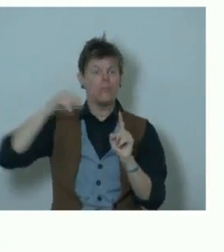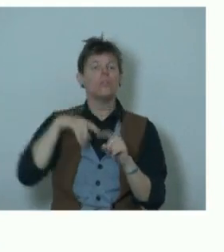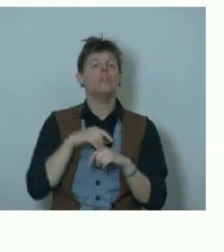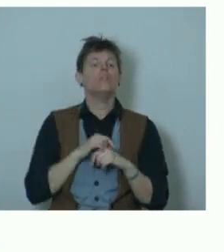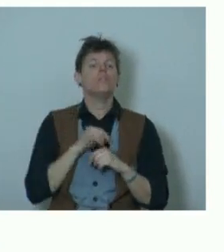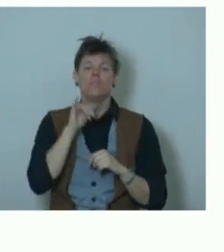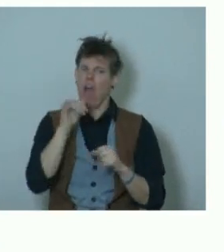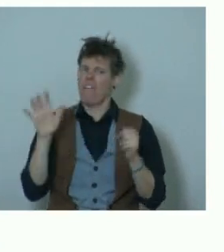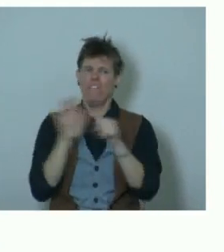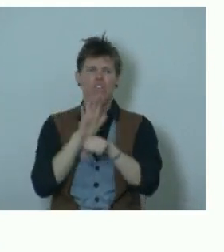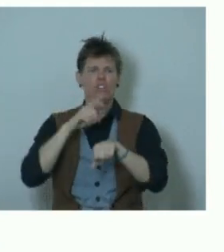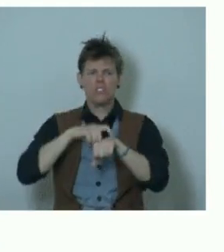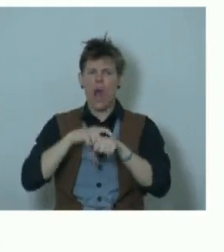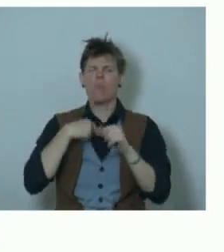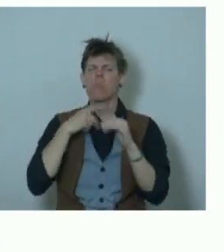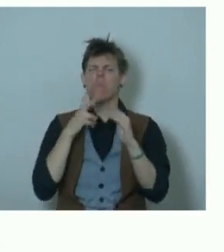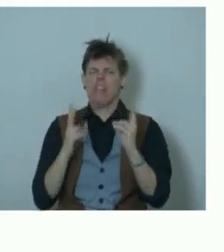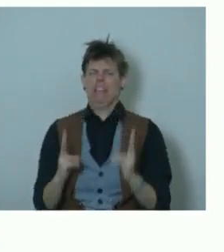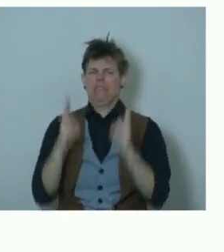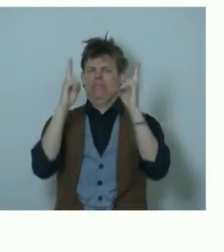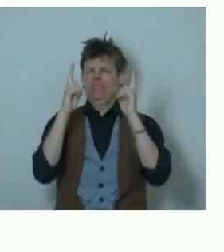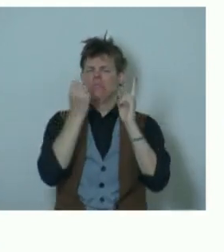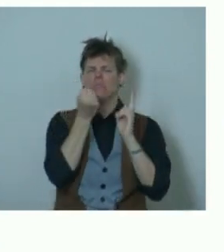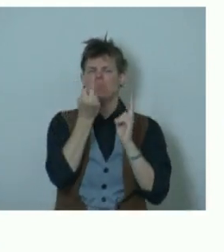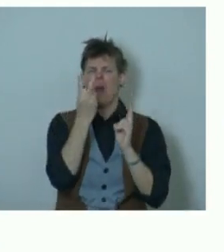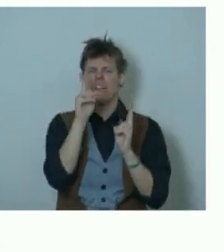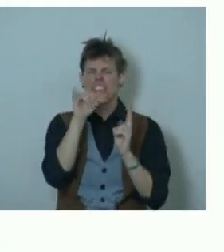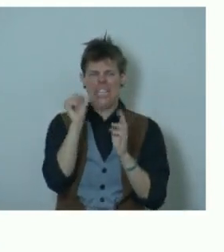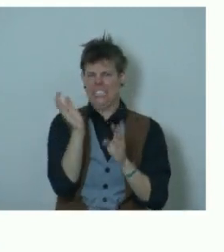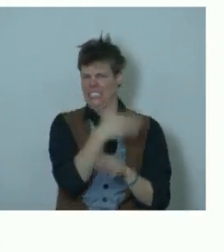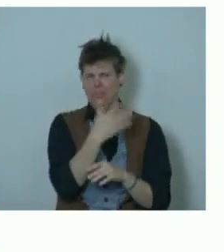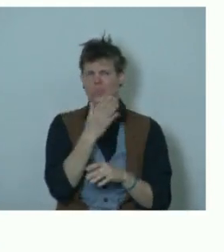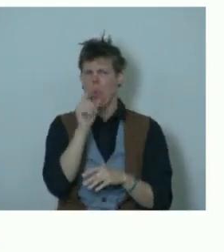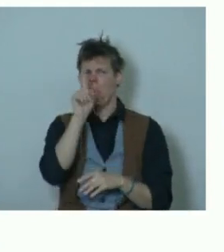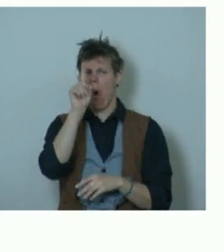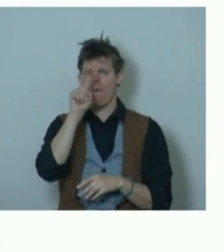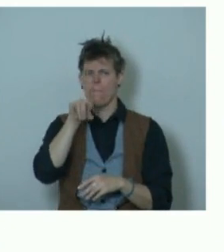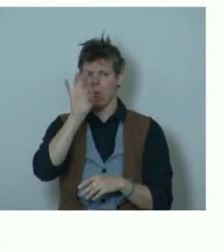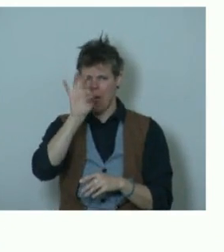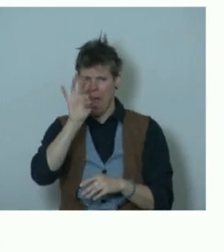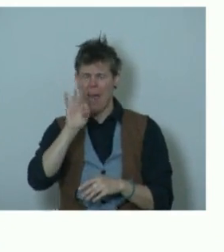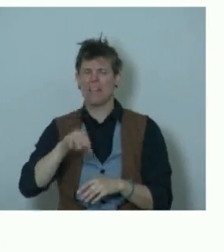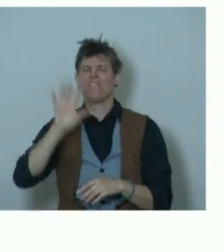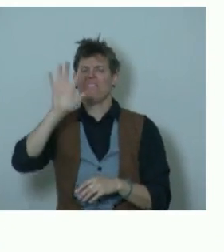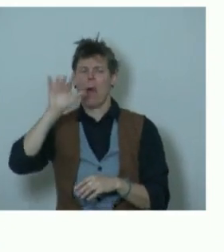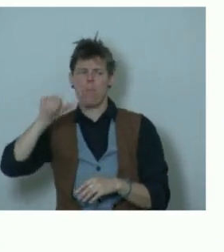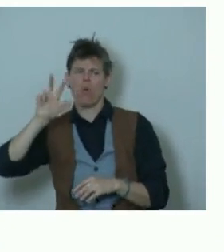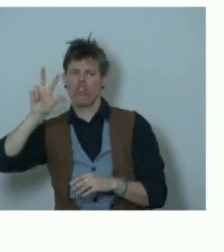DOUBLE. IT IS OVER THE ENTIRE INFECTION. THIS IS NOT THE WHOLE PERIOD.